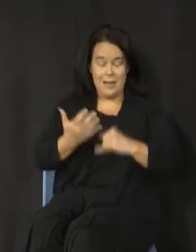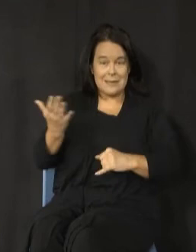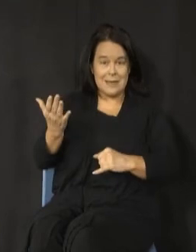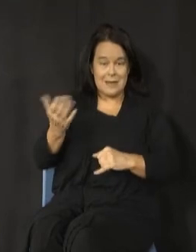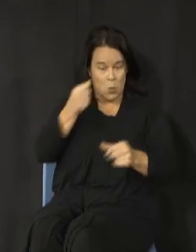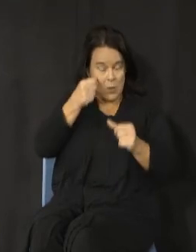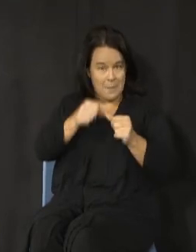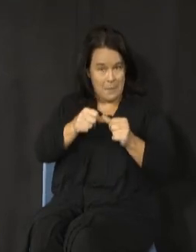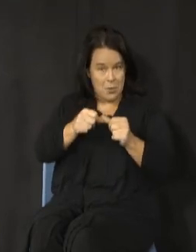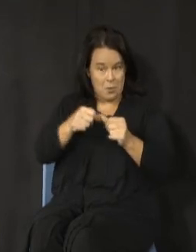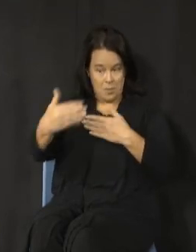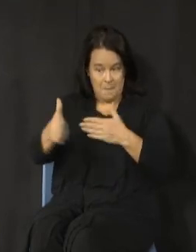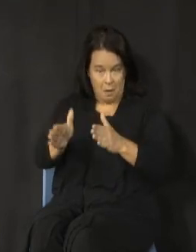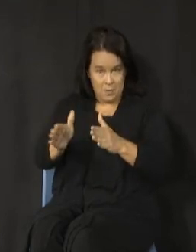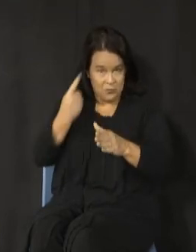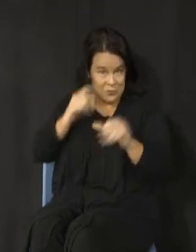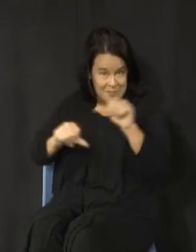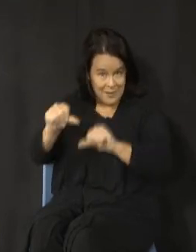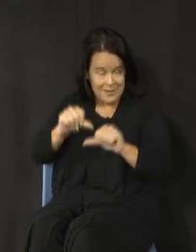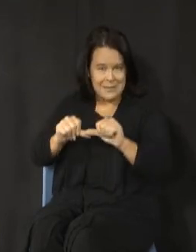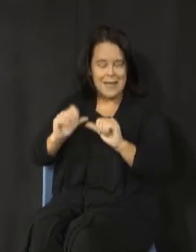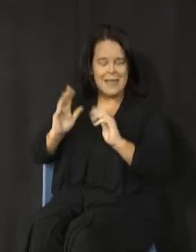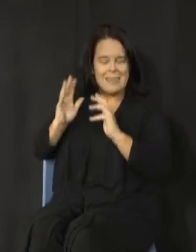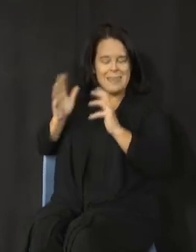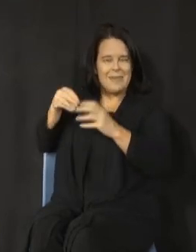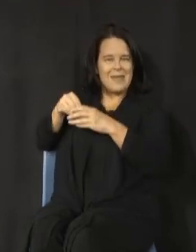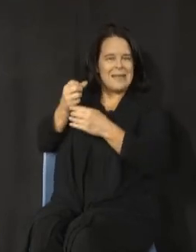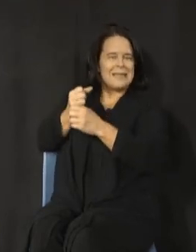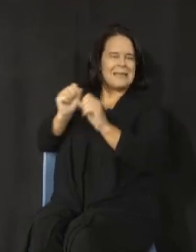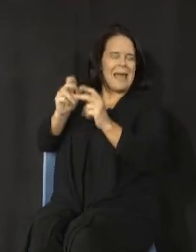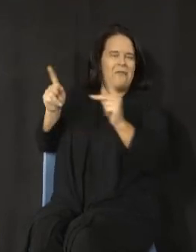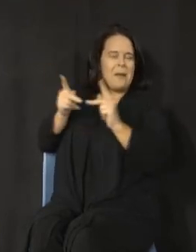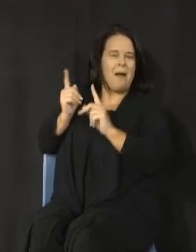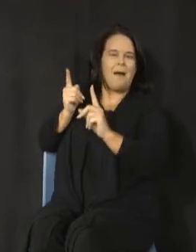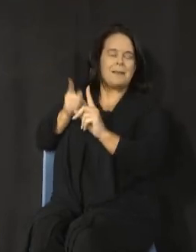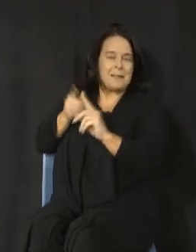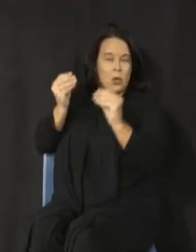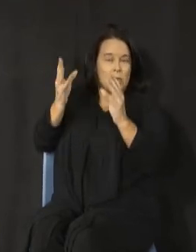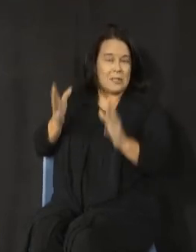Place the science box in a safe place until teachers inform your child that a lab packet